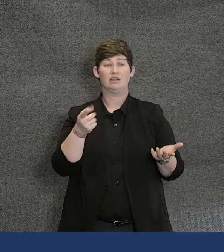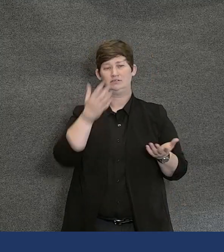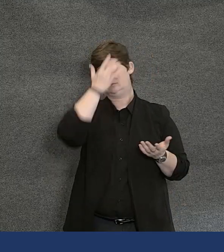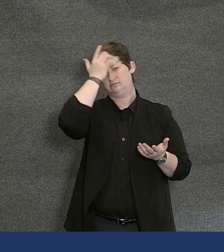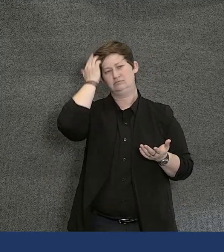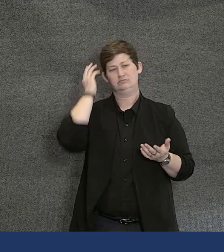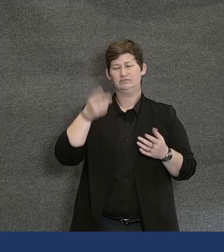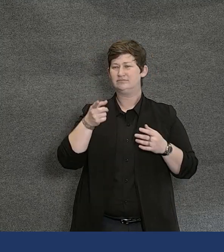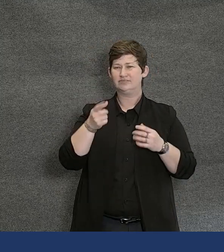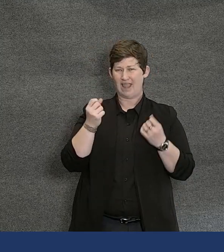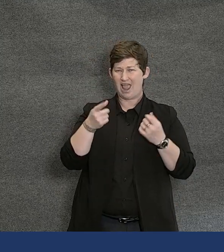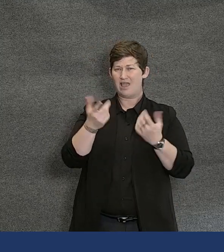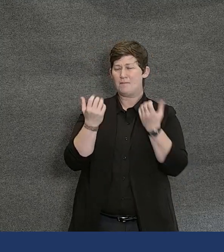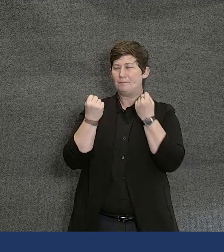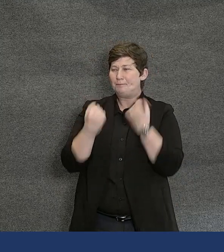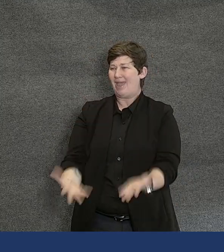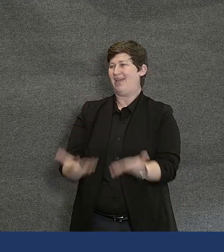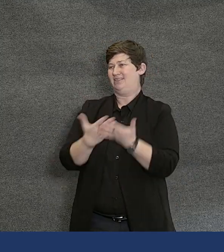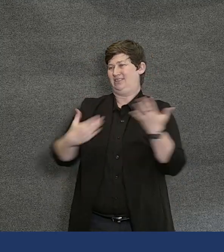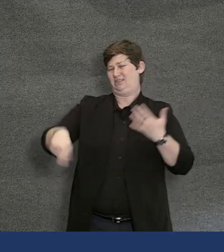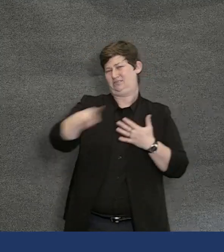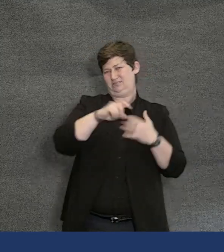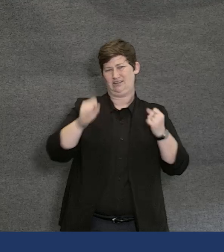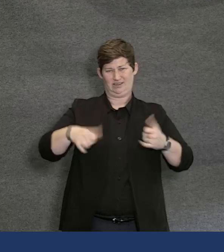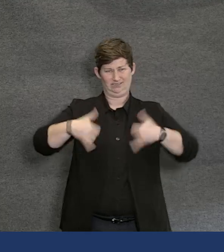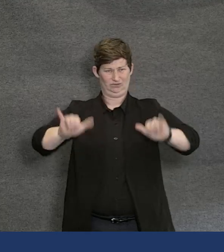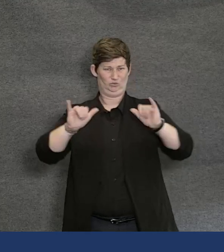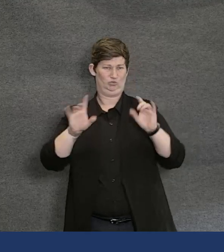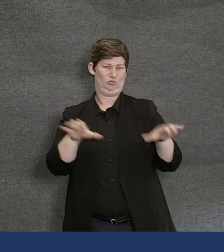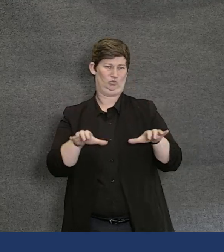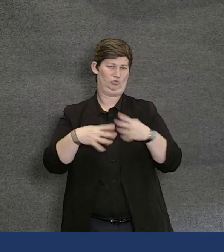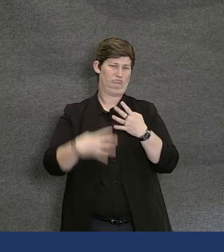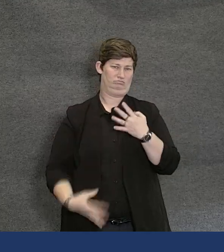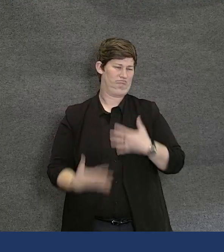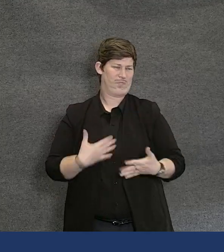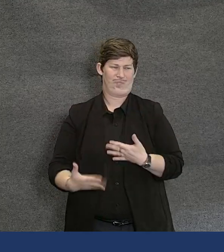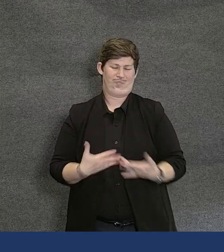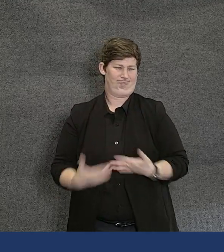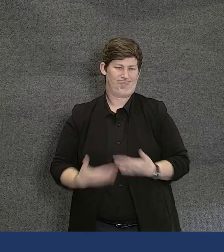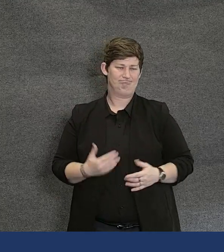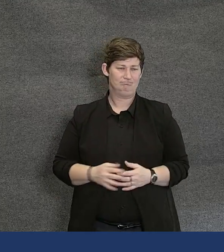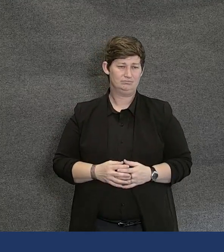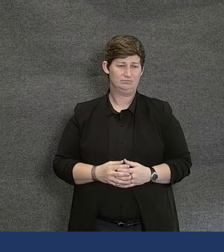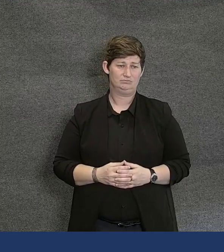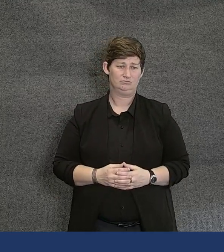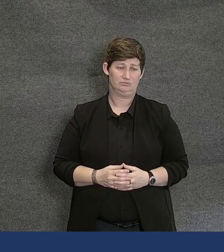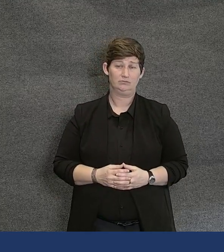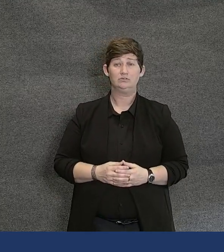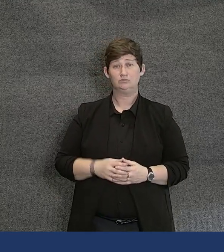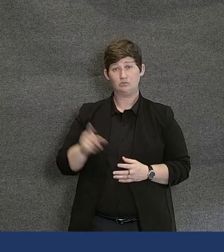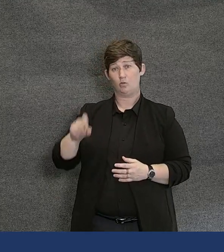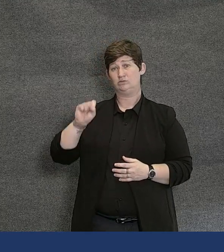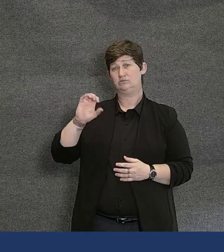And so Schedule A is trying to emphasize people's abilities, not their disabilities.